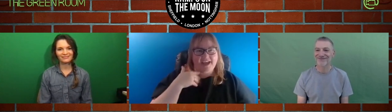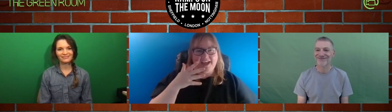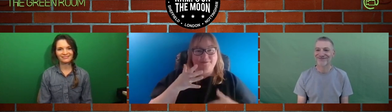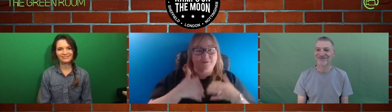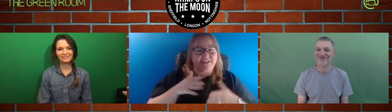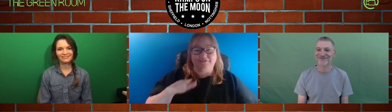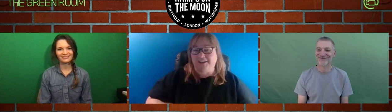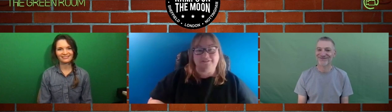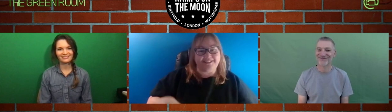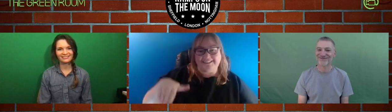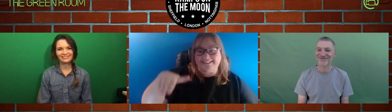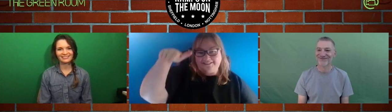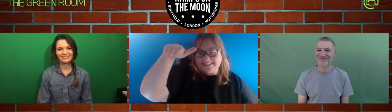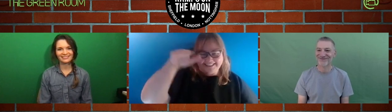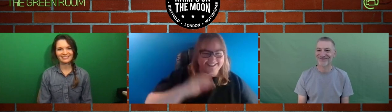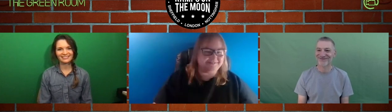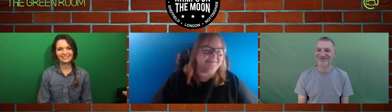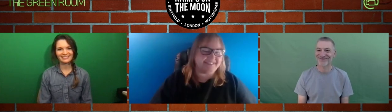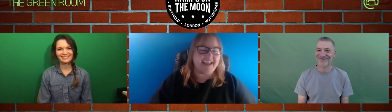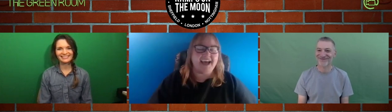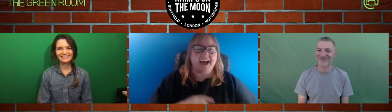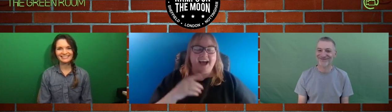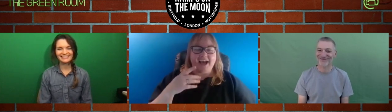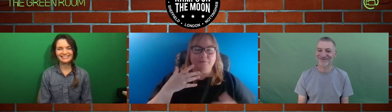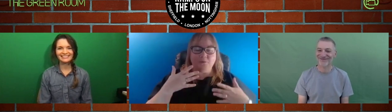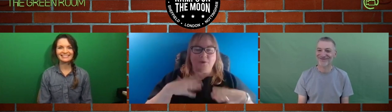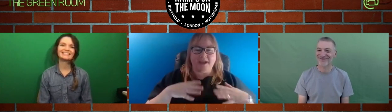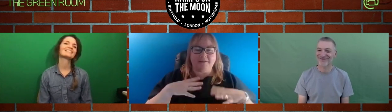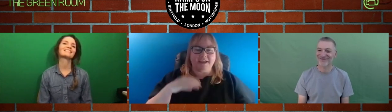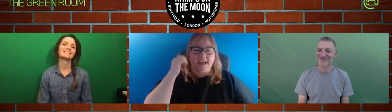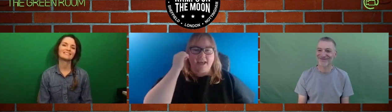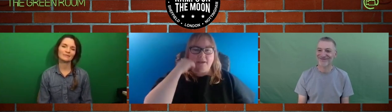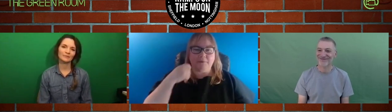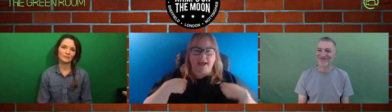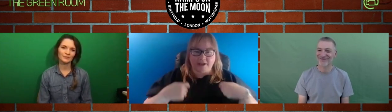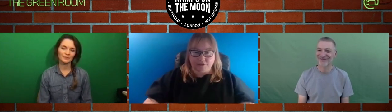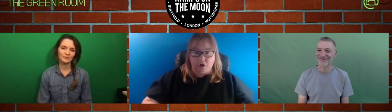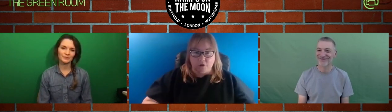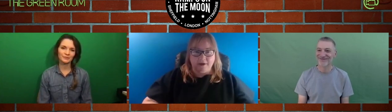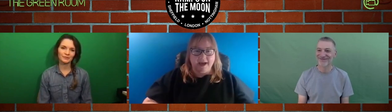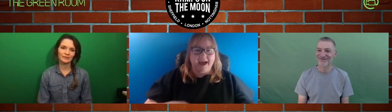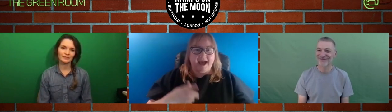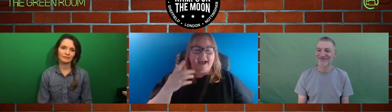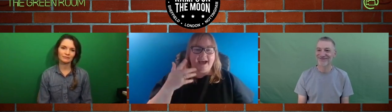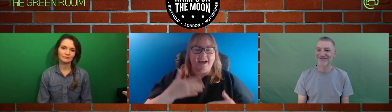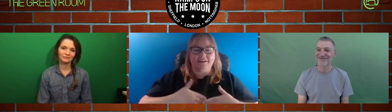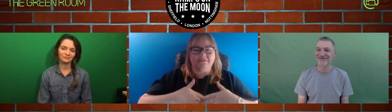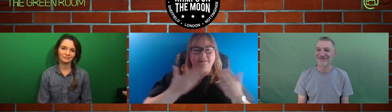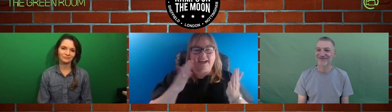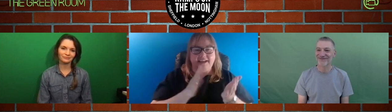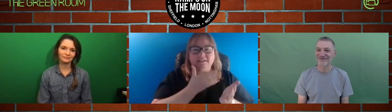which I've done ever since I was little. I'm wearing a black top. I have light